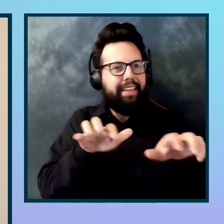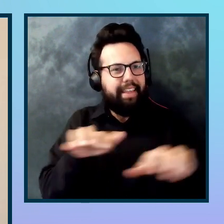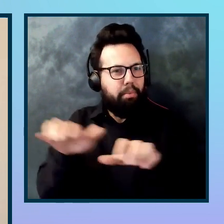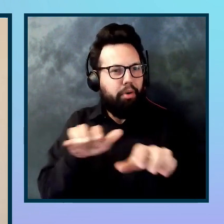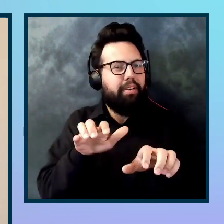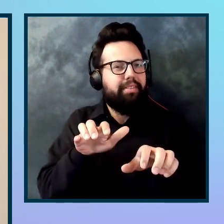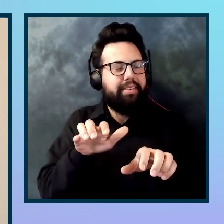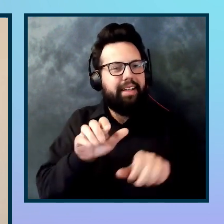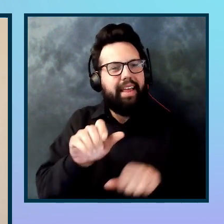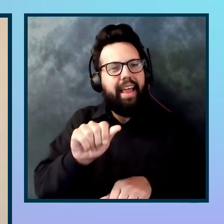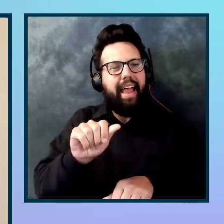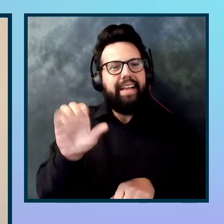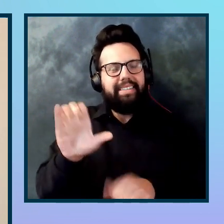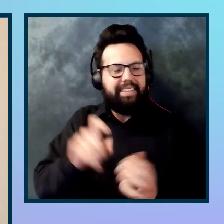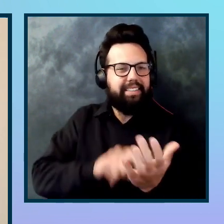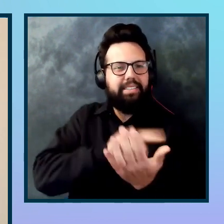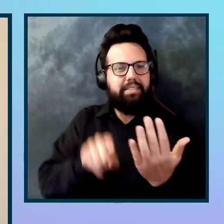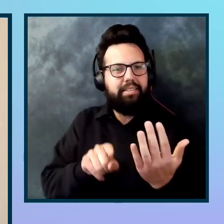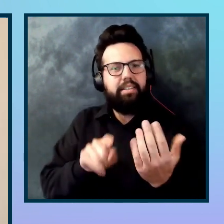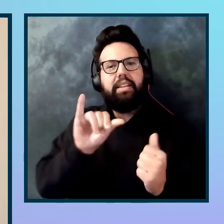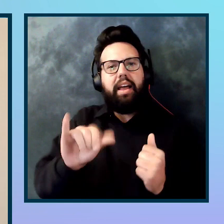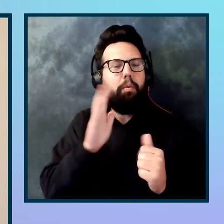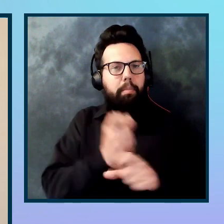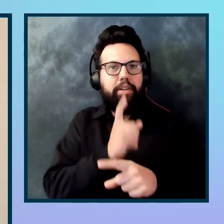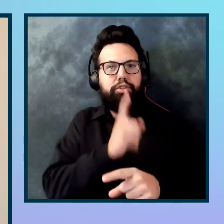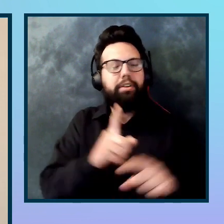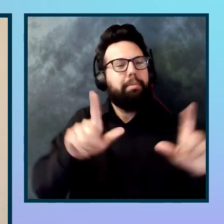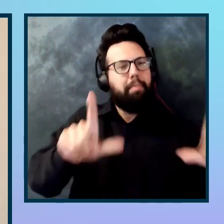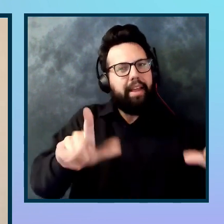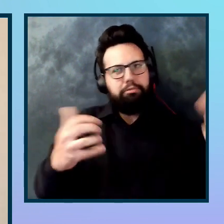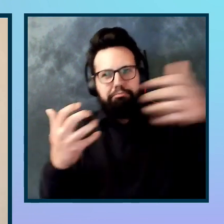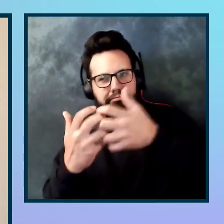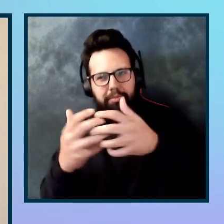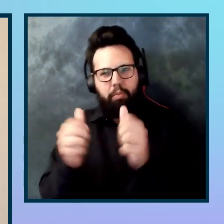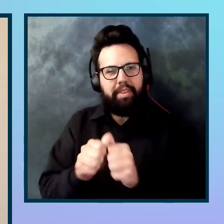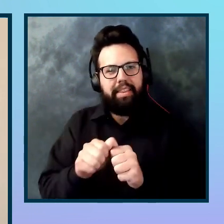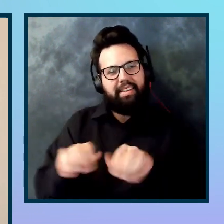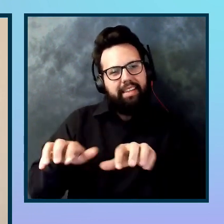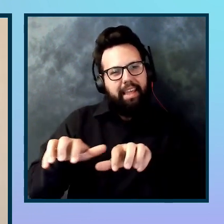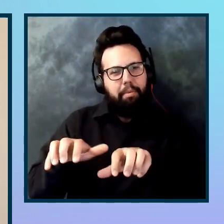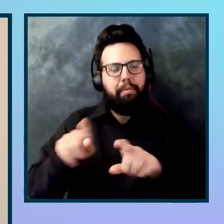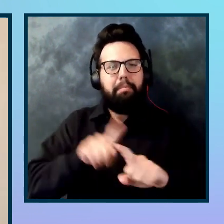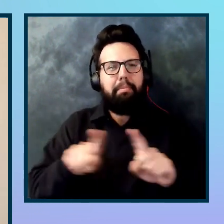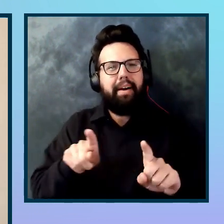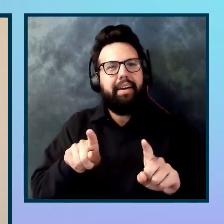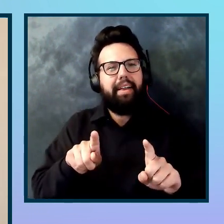that the page is generally accessible with keyboard AC, but it doesn't get into specific keyboard expectations